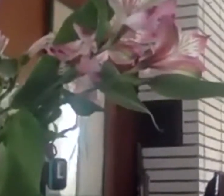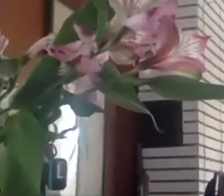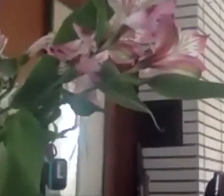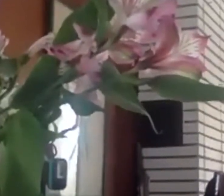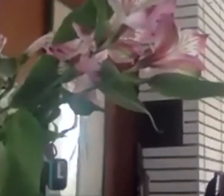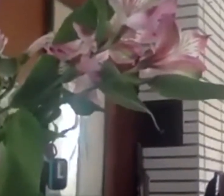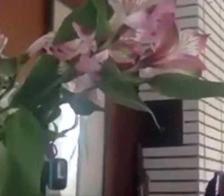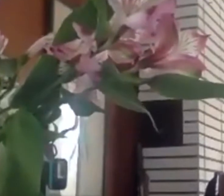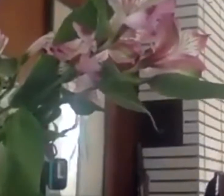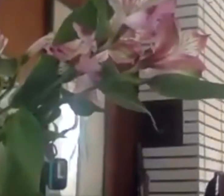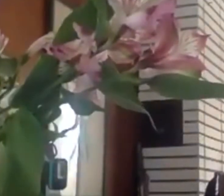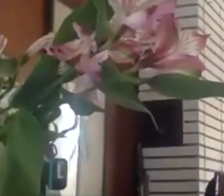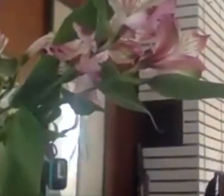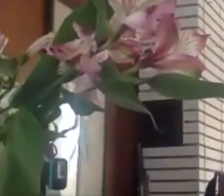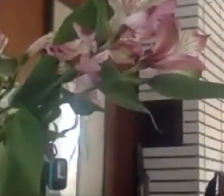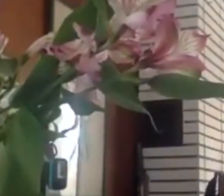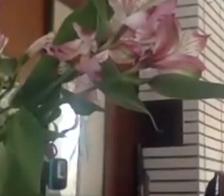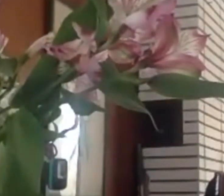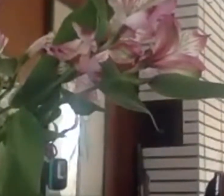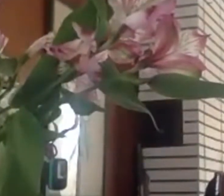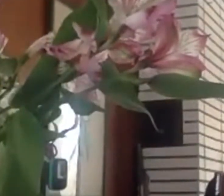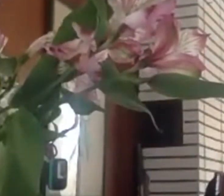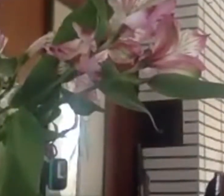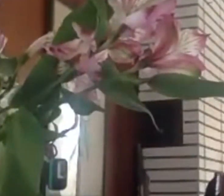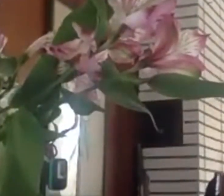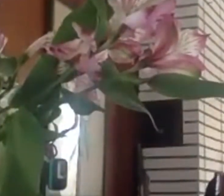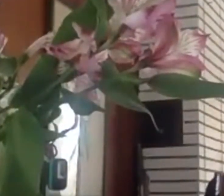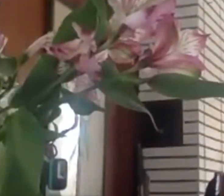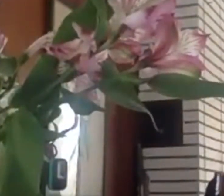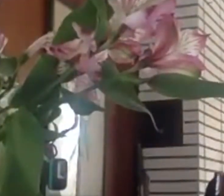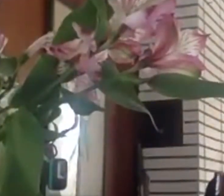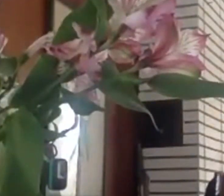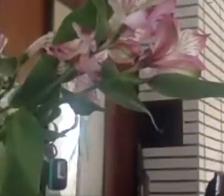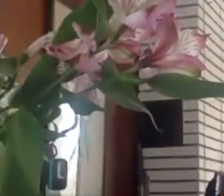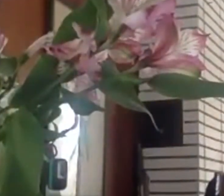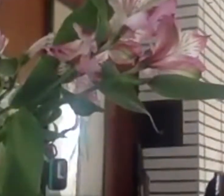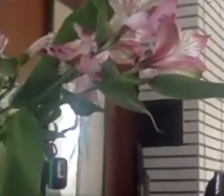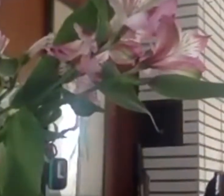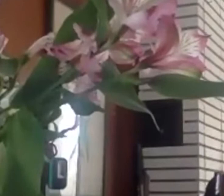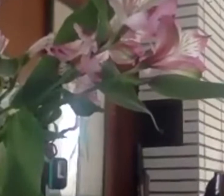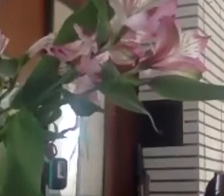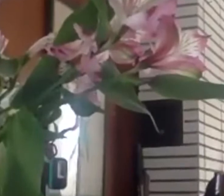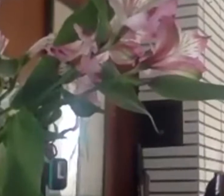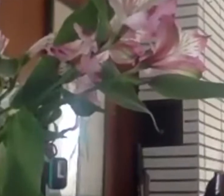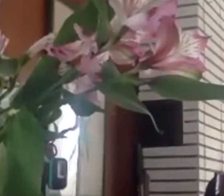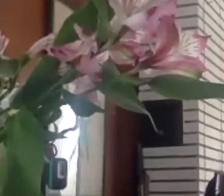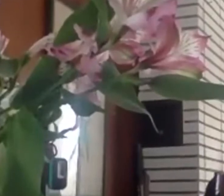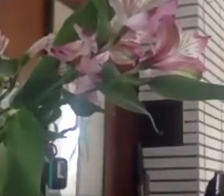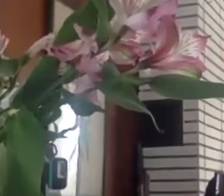what i got quickly promoted into was design design of programs and systems i also